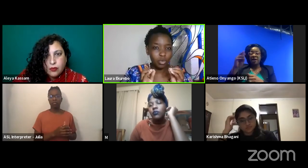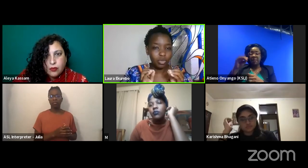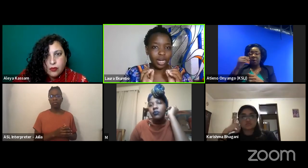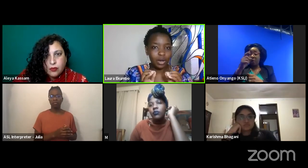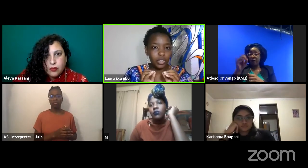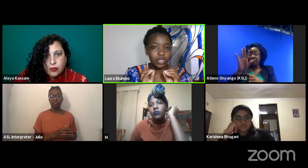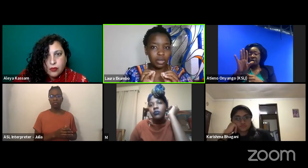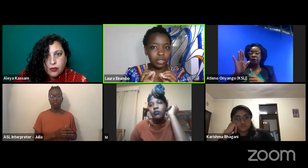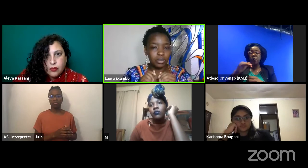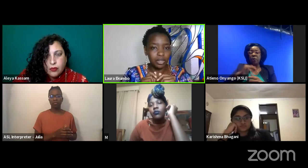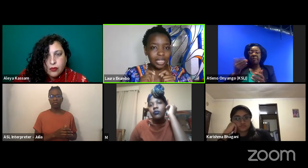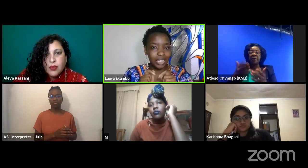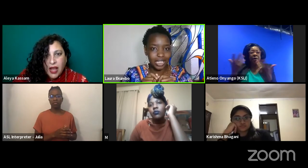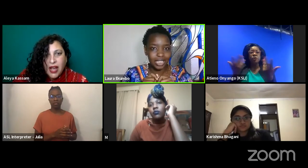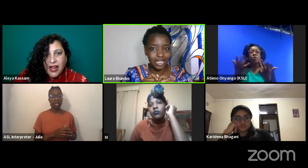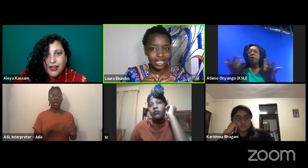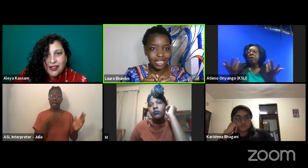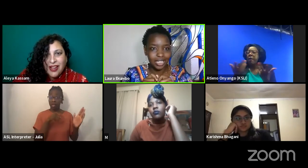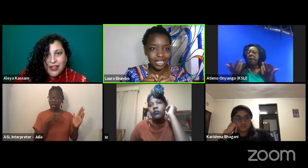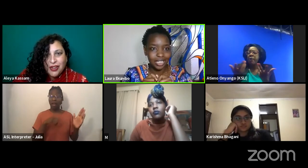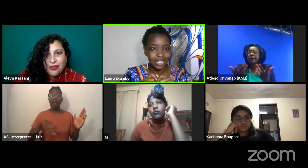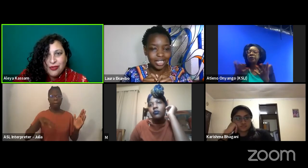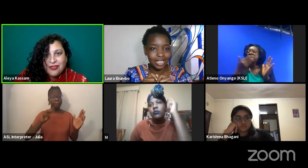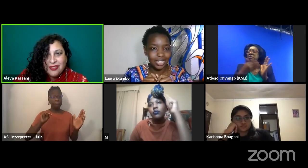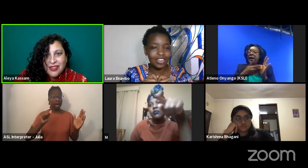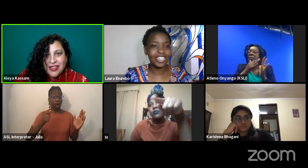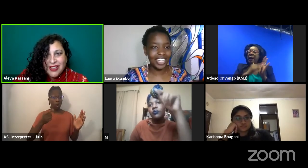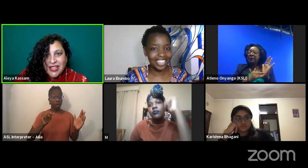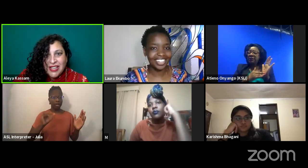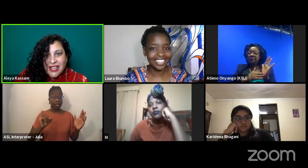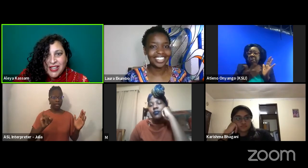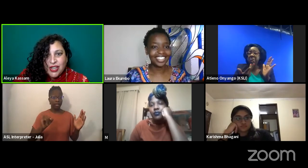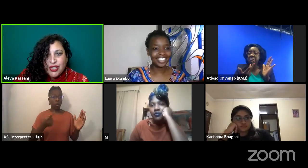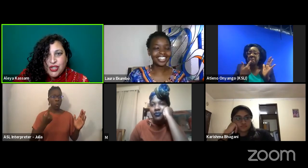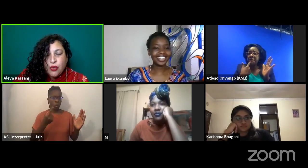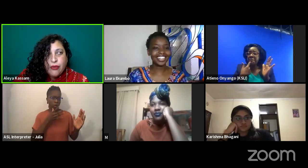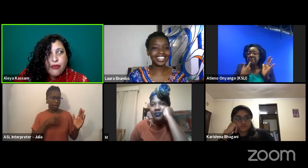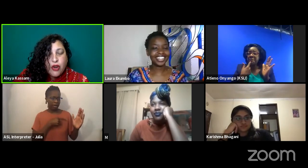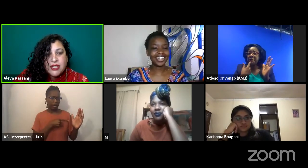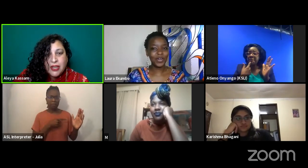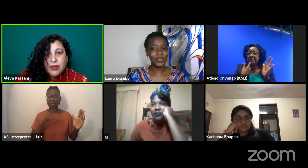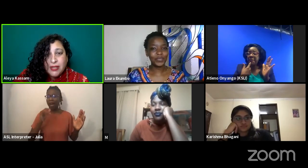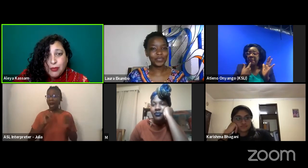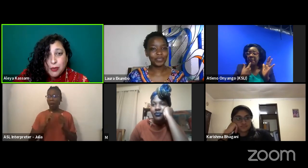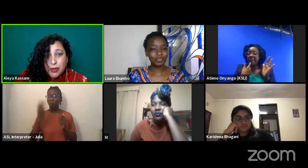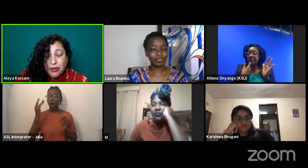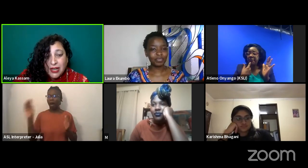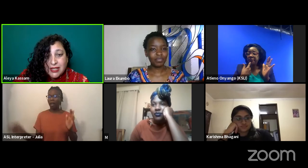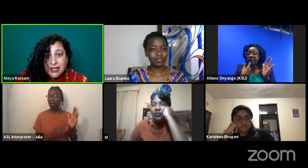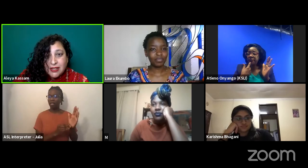but I don't know how she wound up on that test. I know. Okay. So the first one thing we did was we ululated.